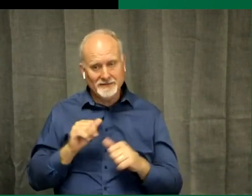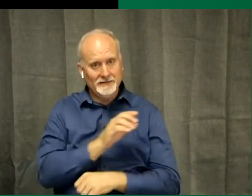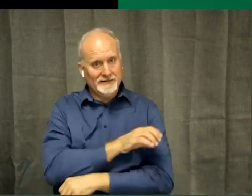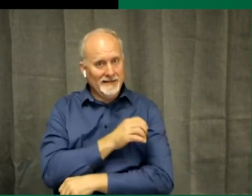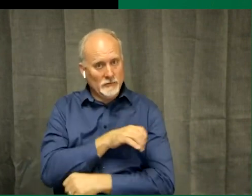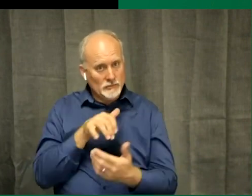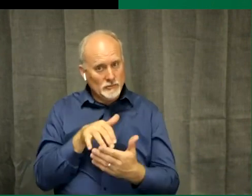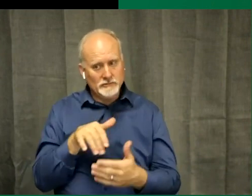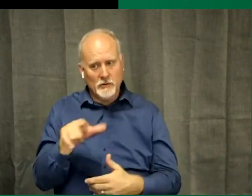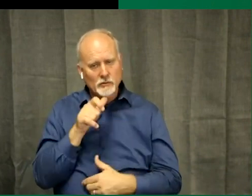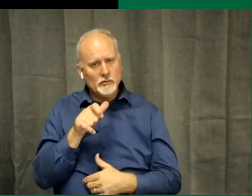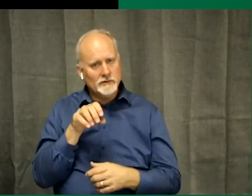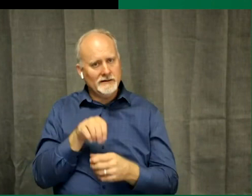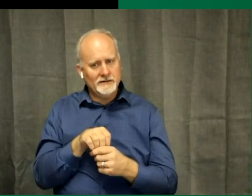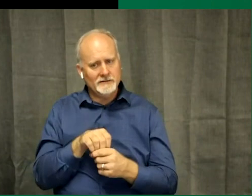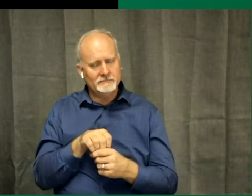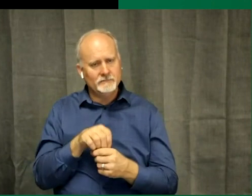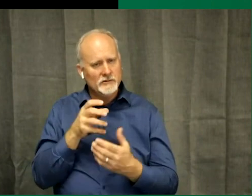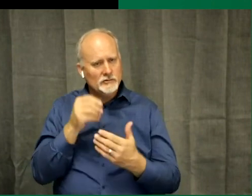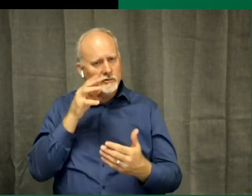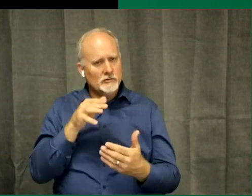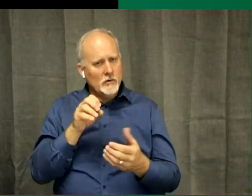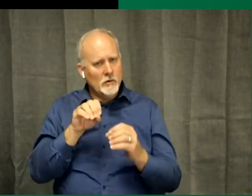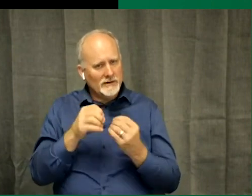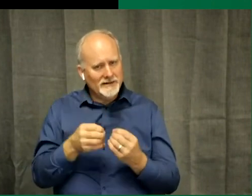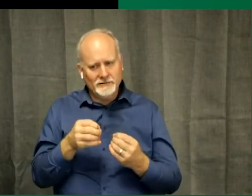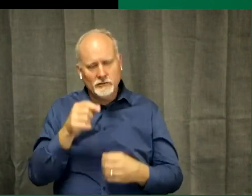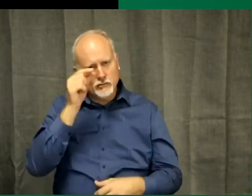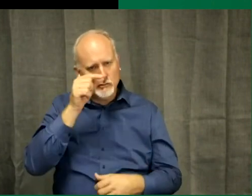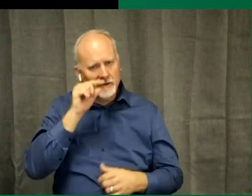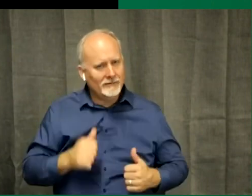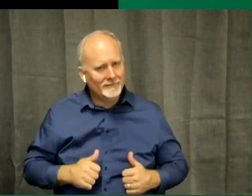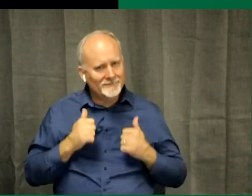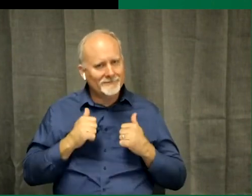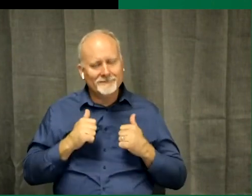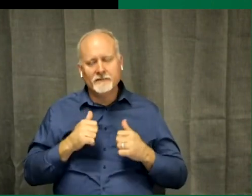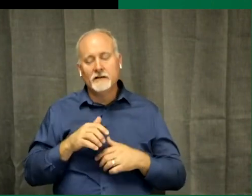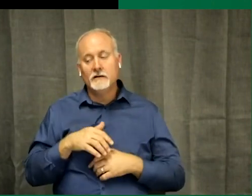in registered student organizations in greek life the remainder of the general student population